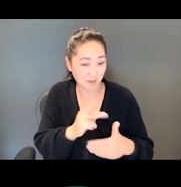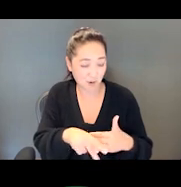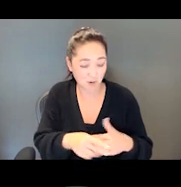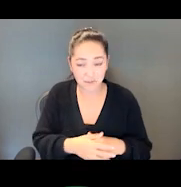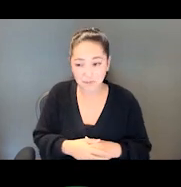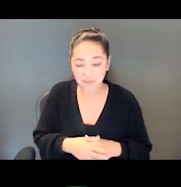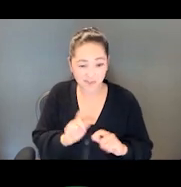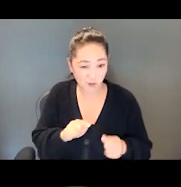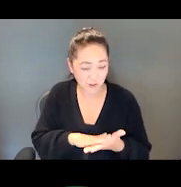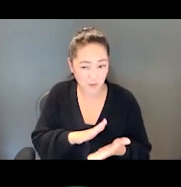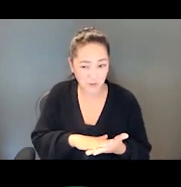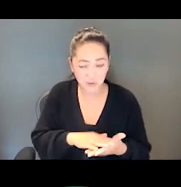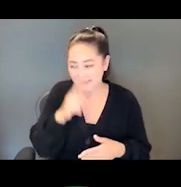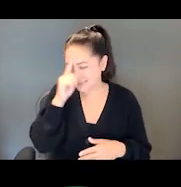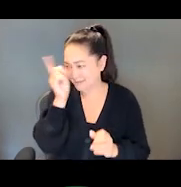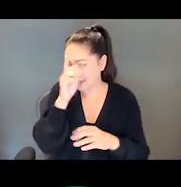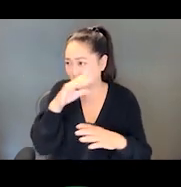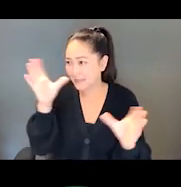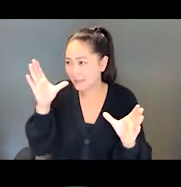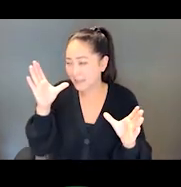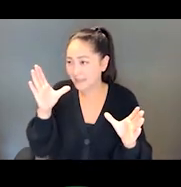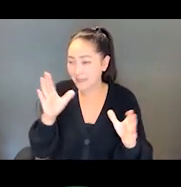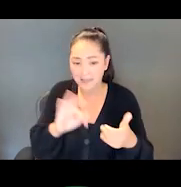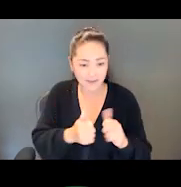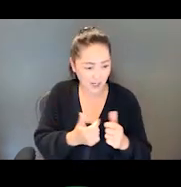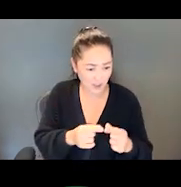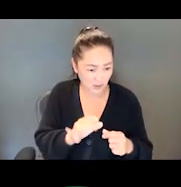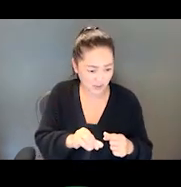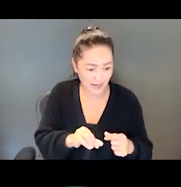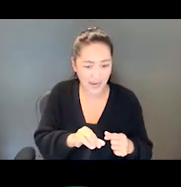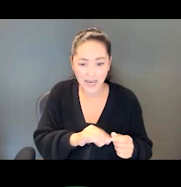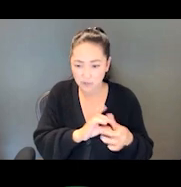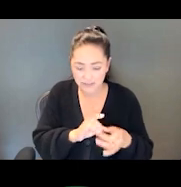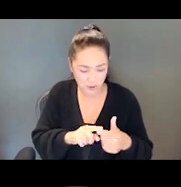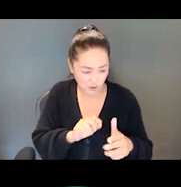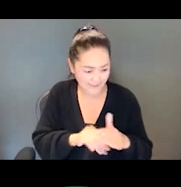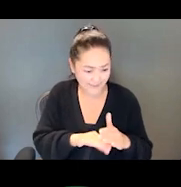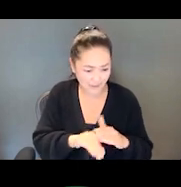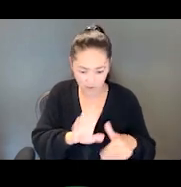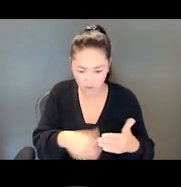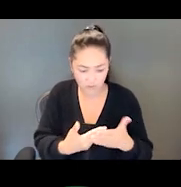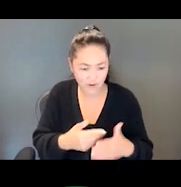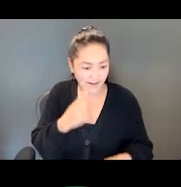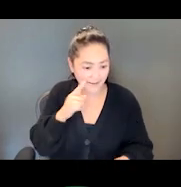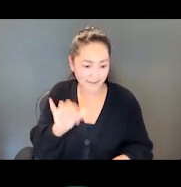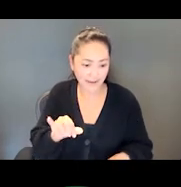Revolutionary. And then the presentation on invisible disabilities in the. The rhyme so